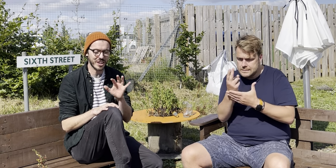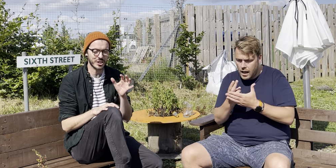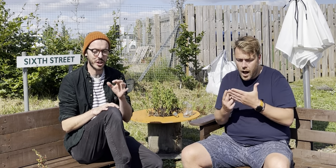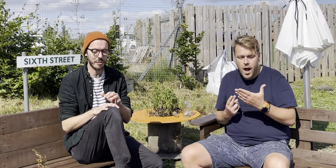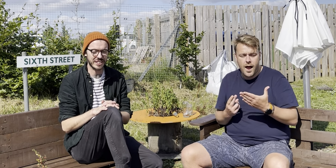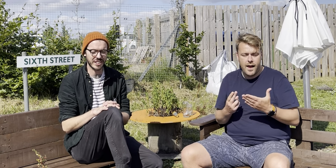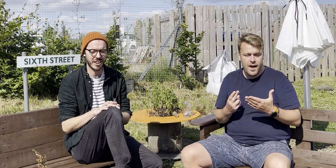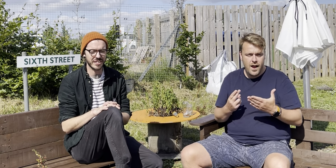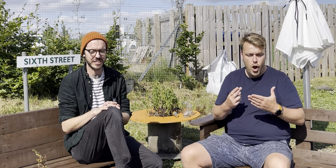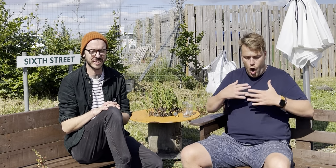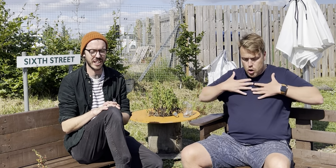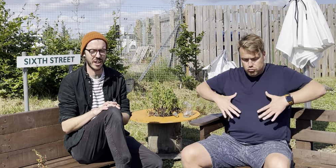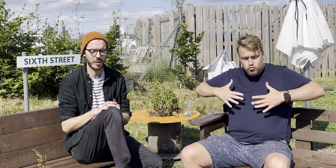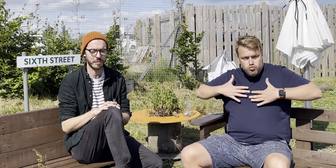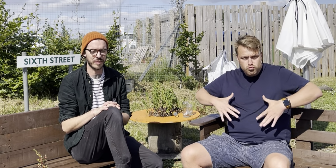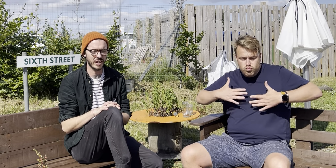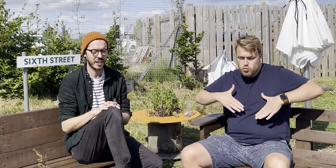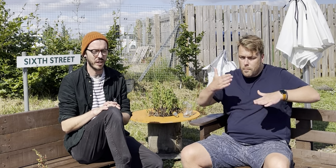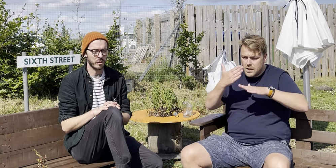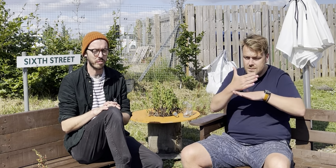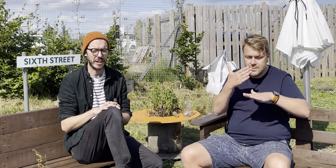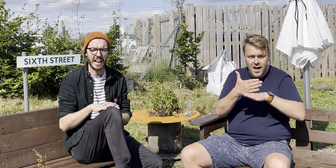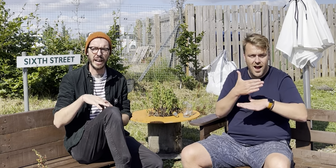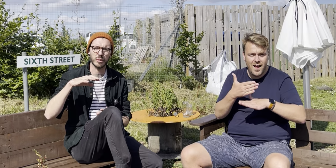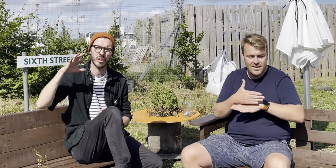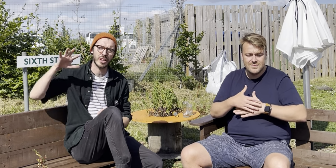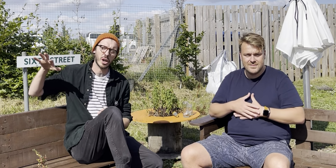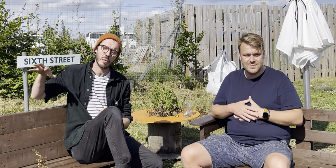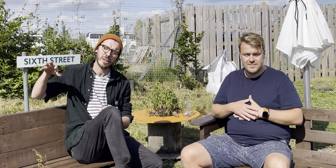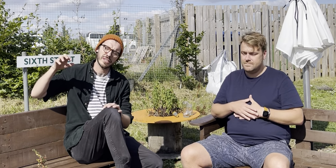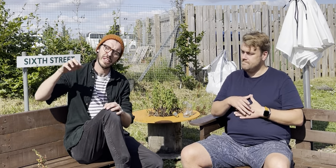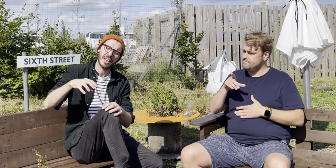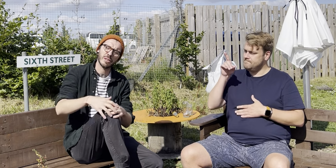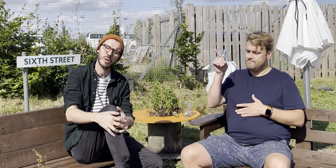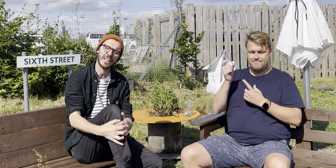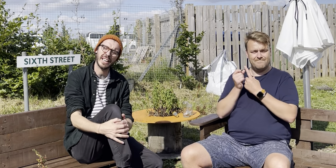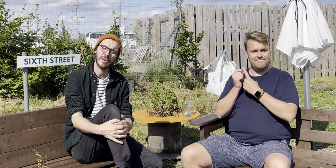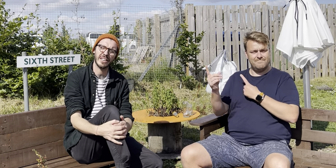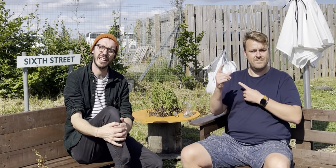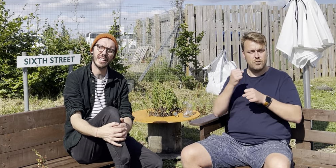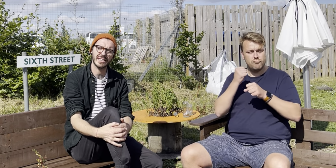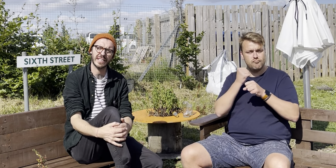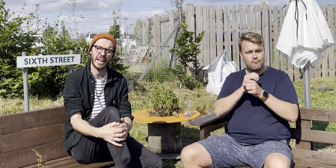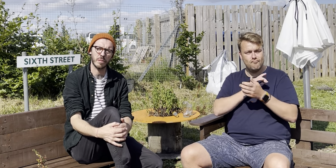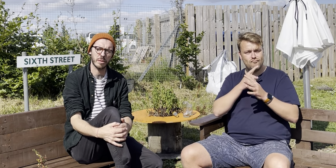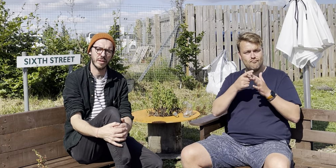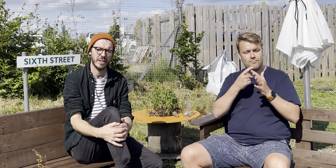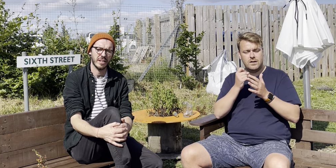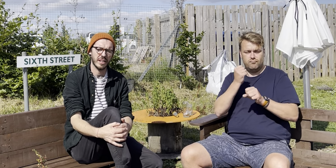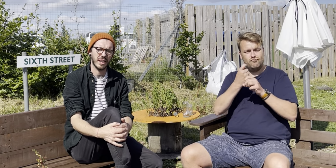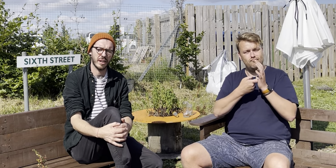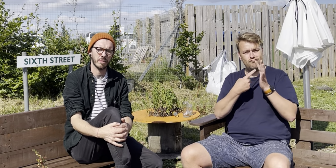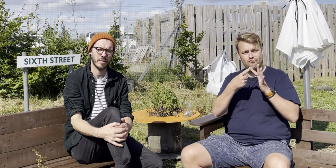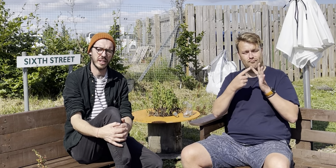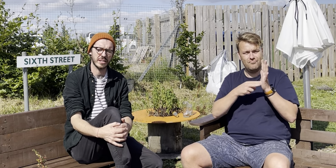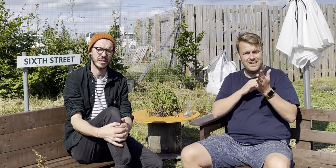costuming tasks we've been out on the common and working out in the landscape and